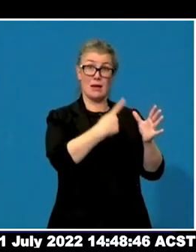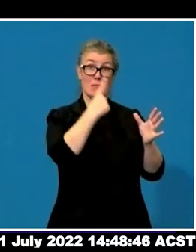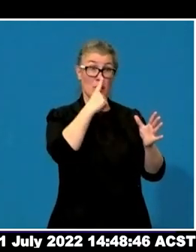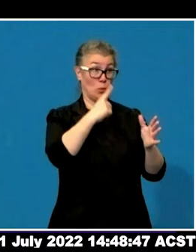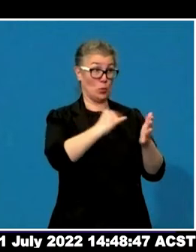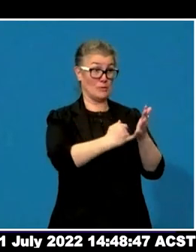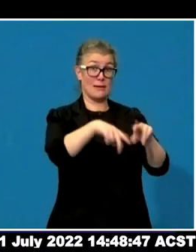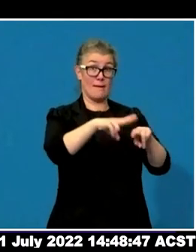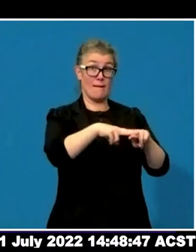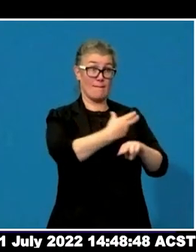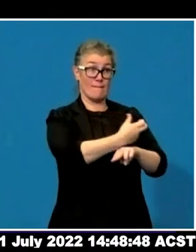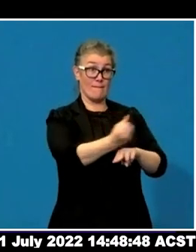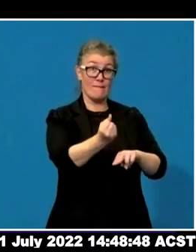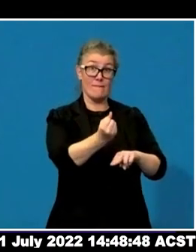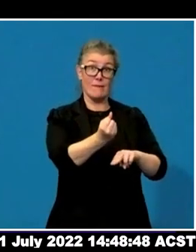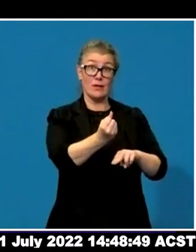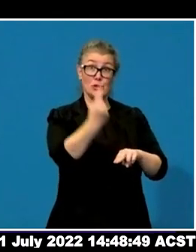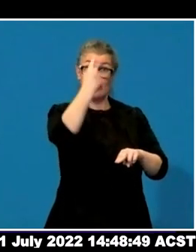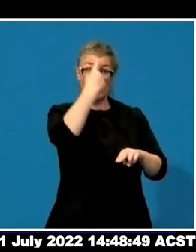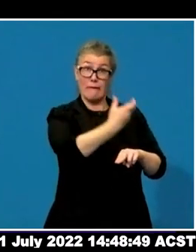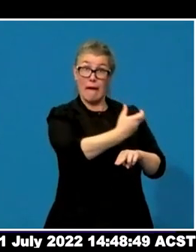I've - I've met some planners who are extraordinarily good at it.